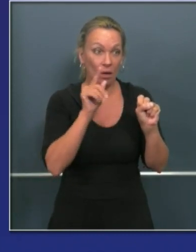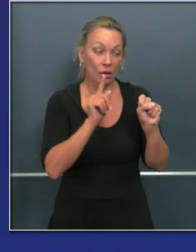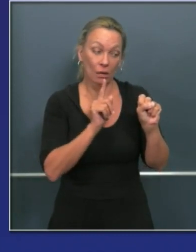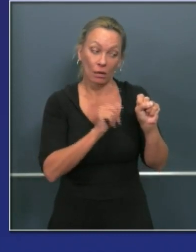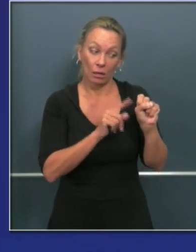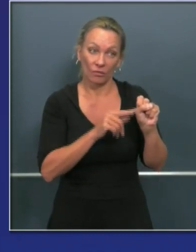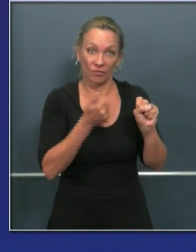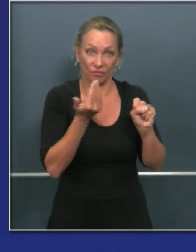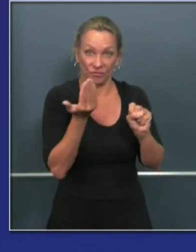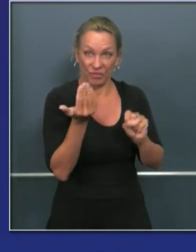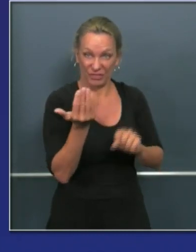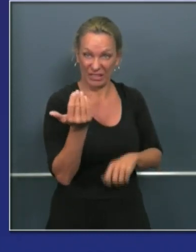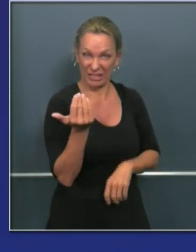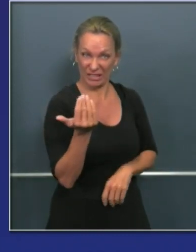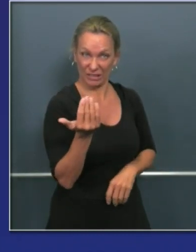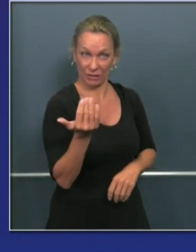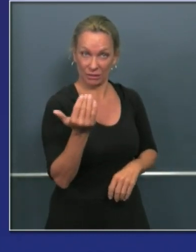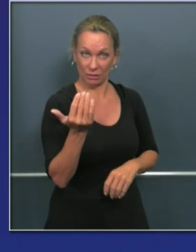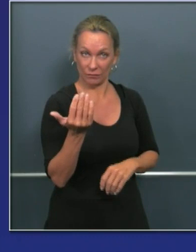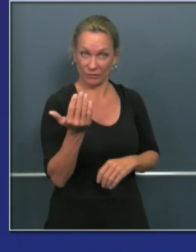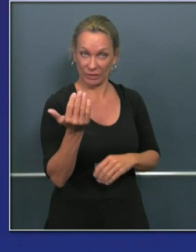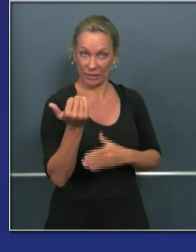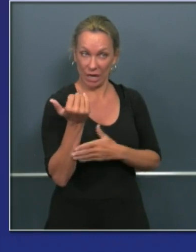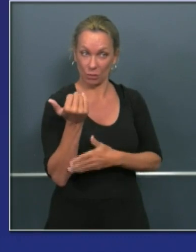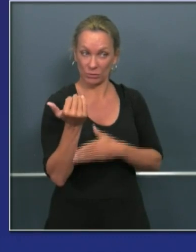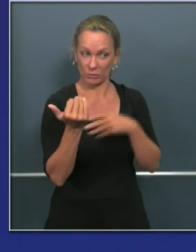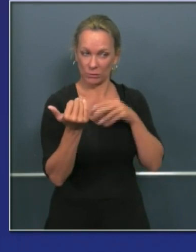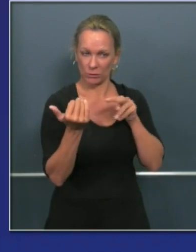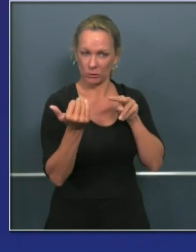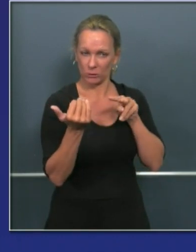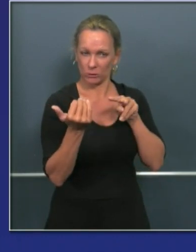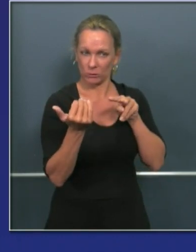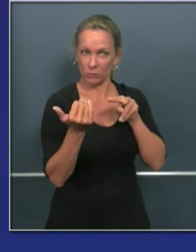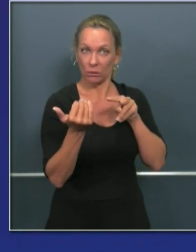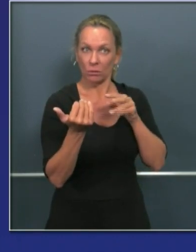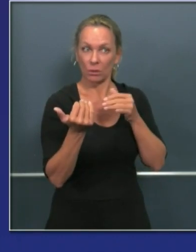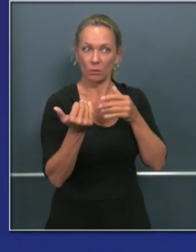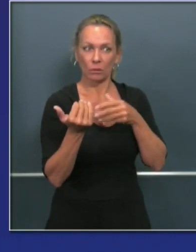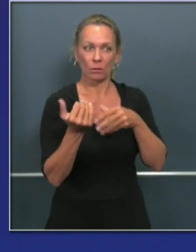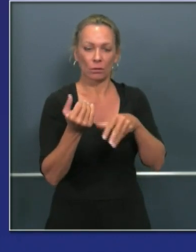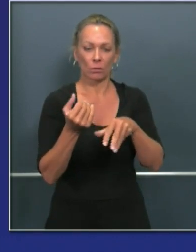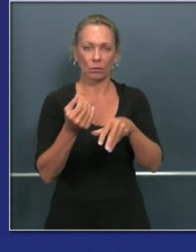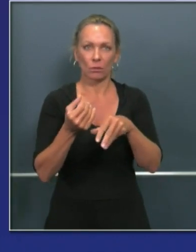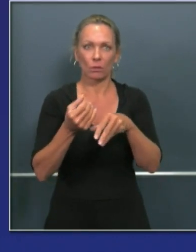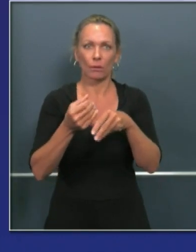WE'RE MONITORING. WE ADDED 4 MORE COUNTIES TODAY. WE ADDED